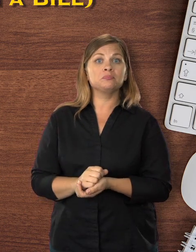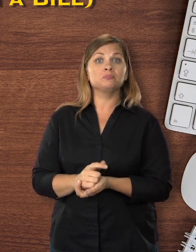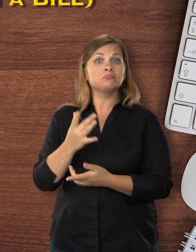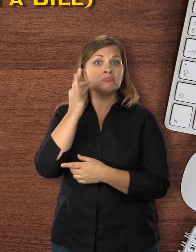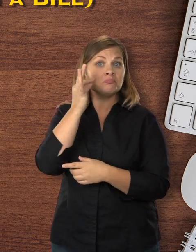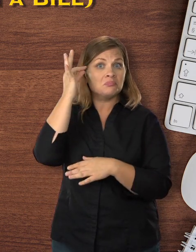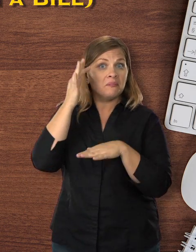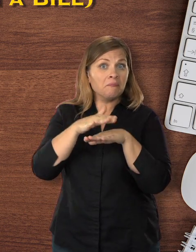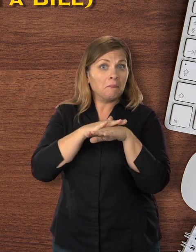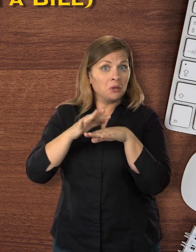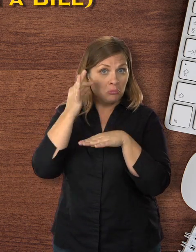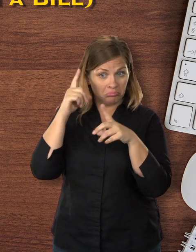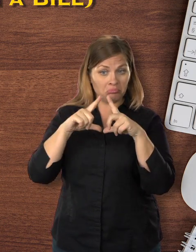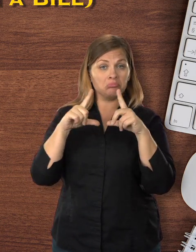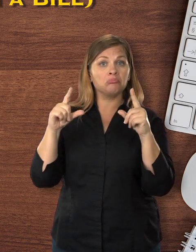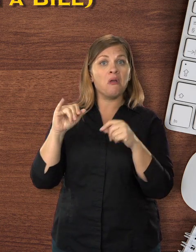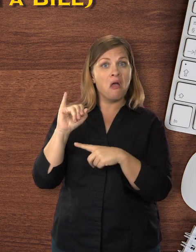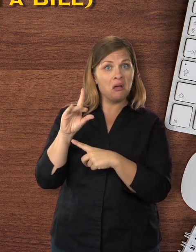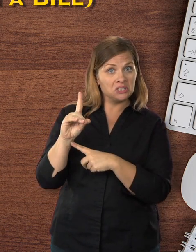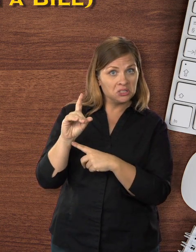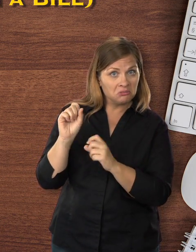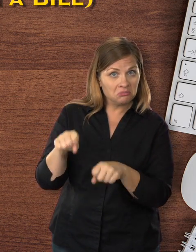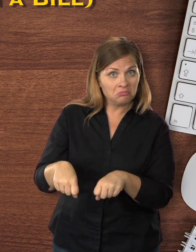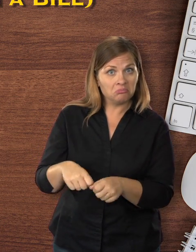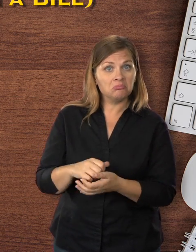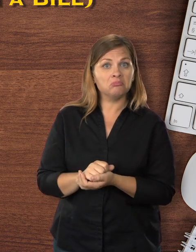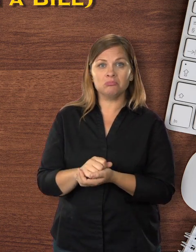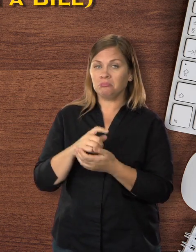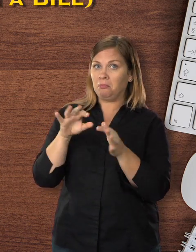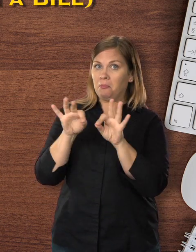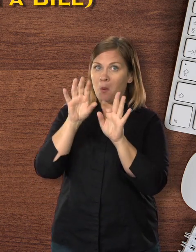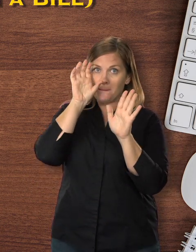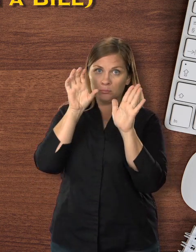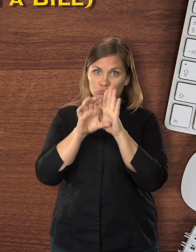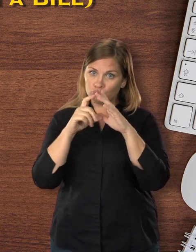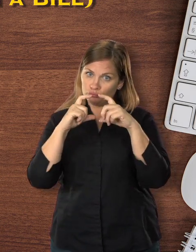tribal ID card with the name, signature and photo,